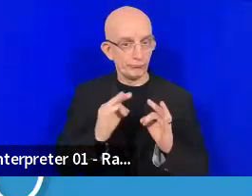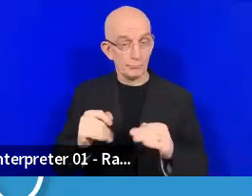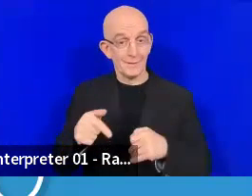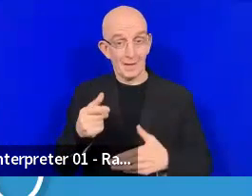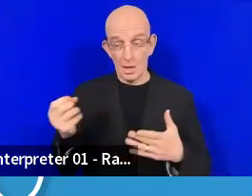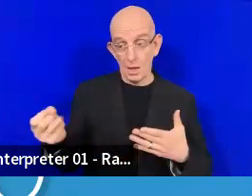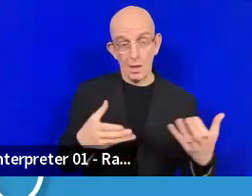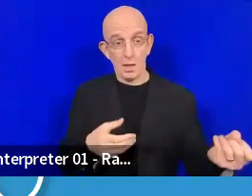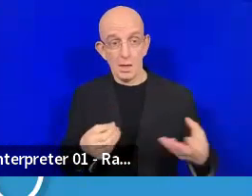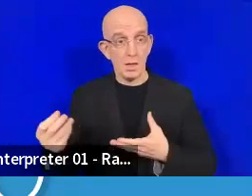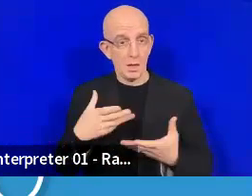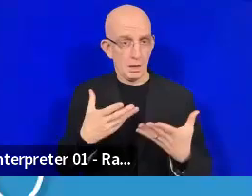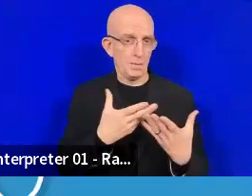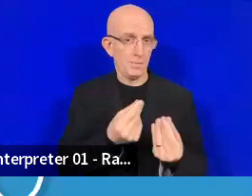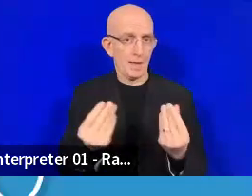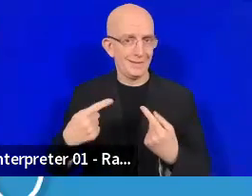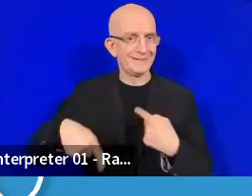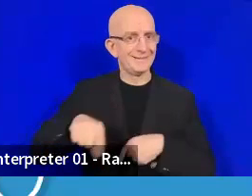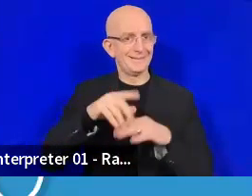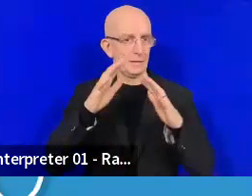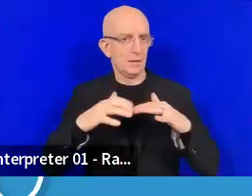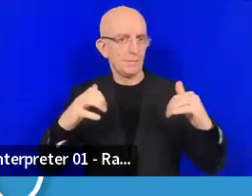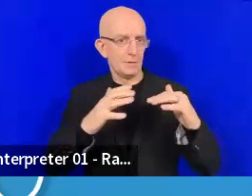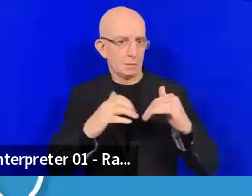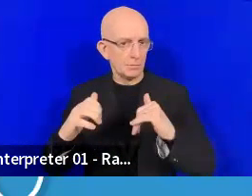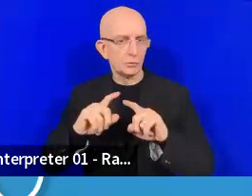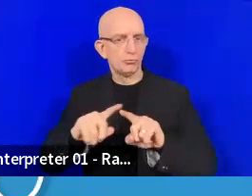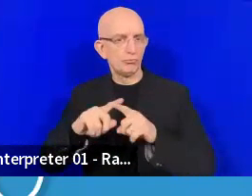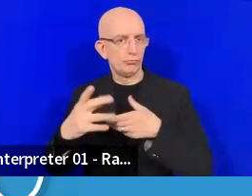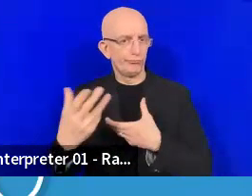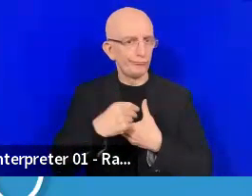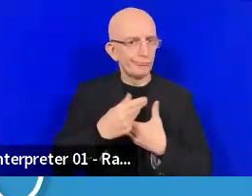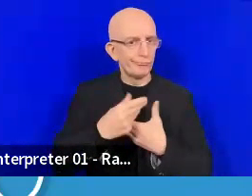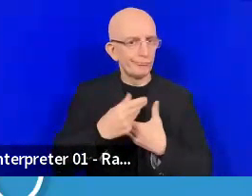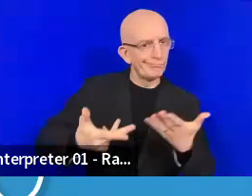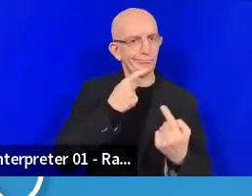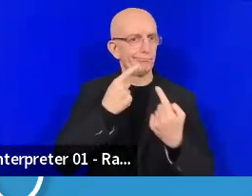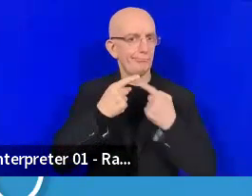In order to do that, starting last summer, UHC2023 put together a task force to support